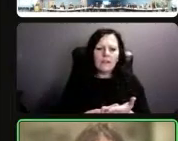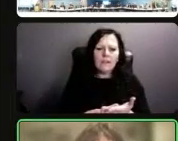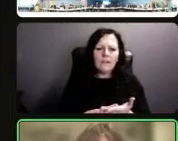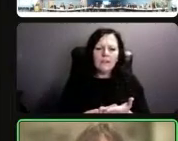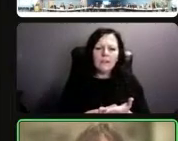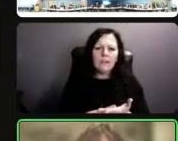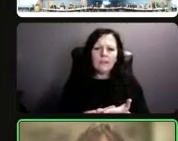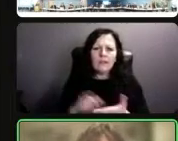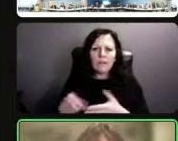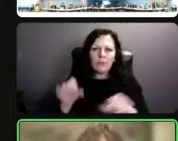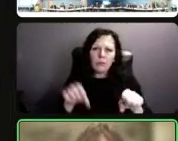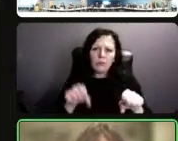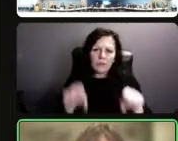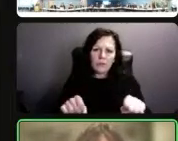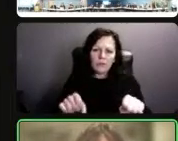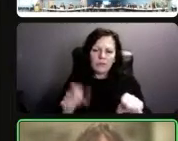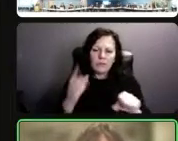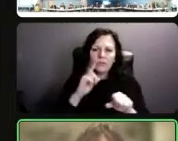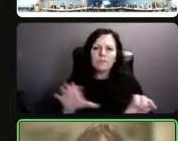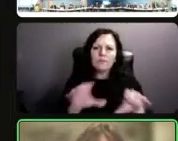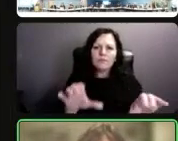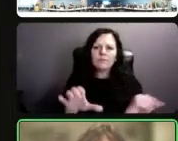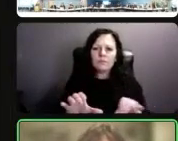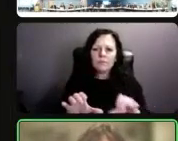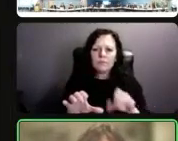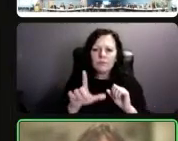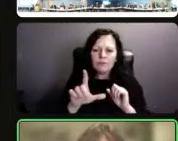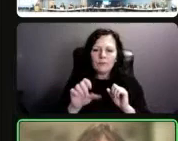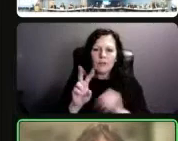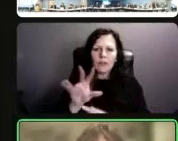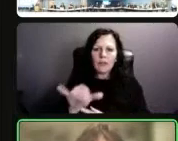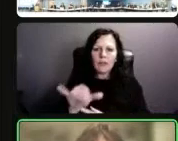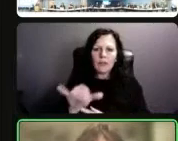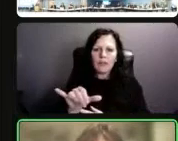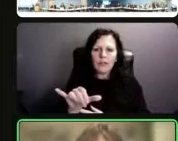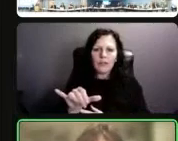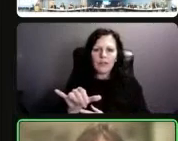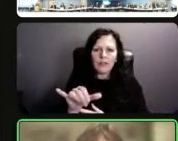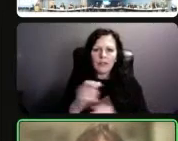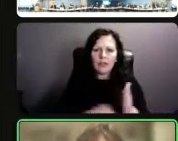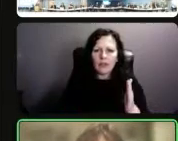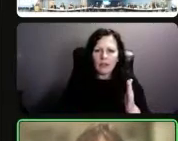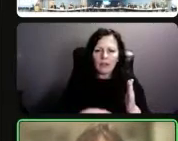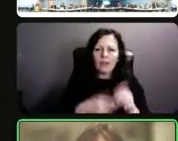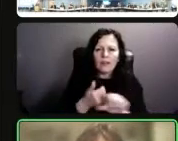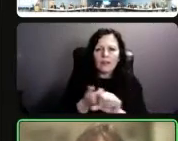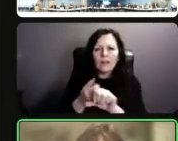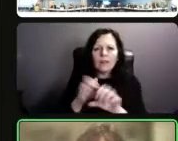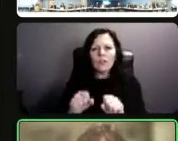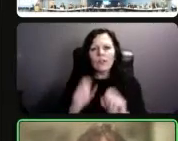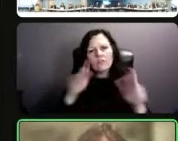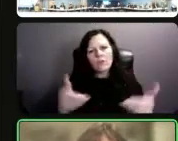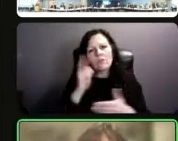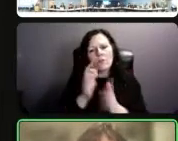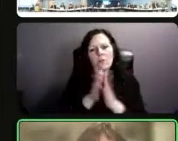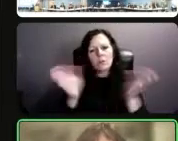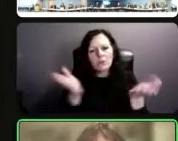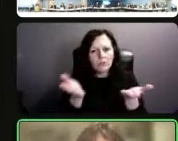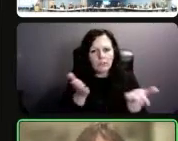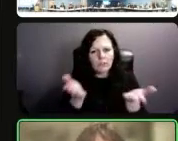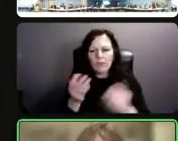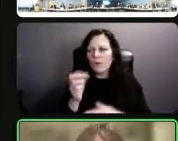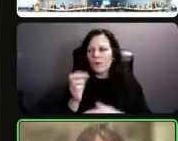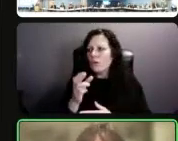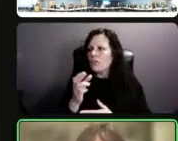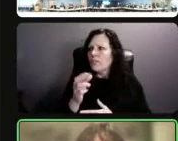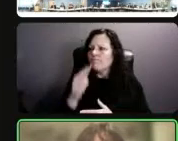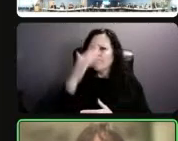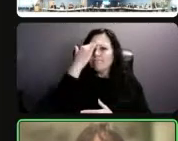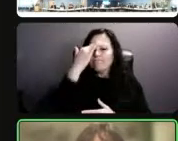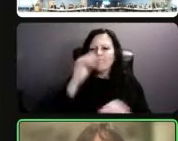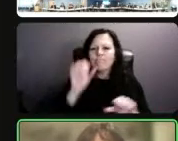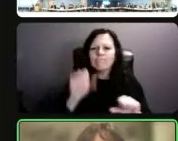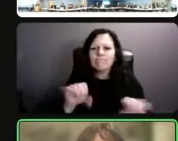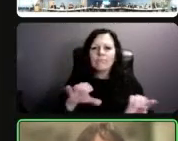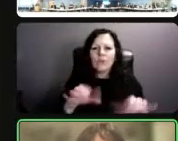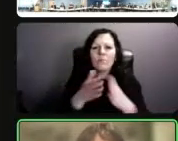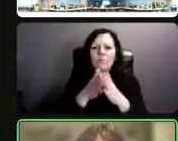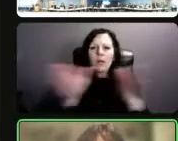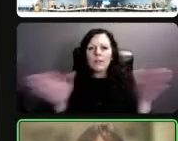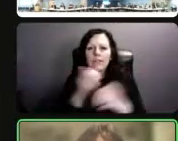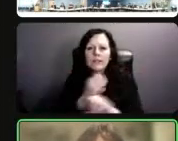COMMITTEE WE SPOKE ABOUT